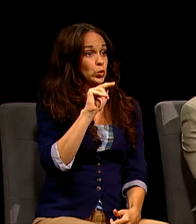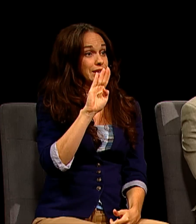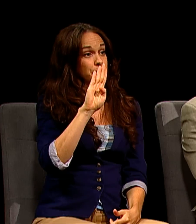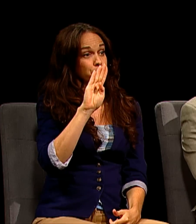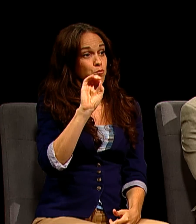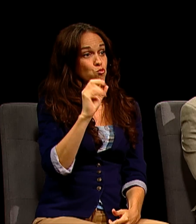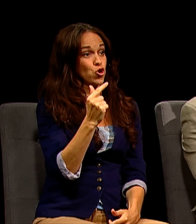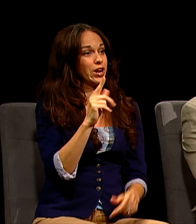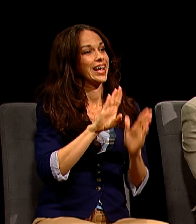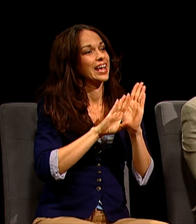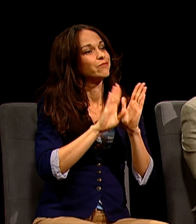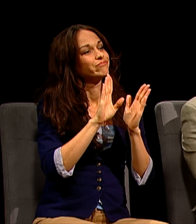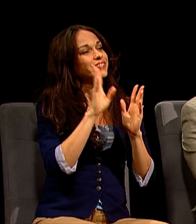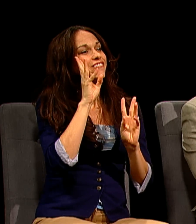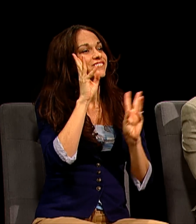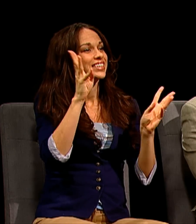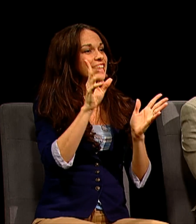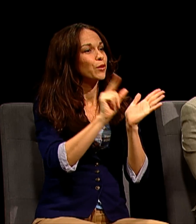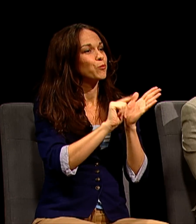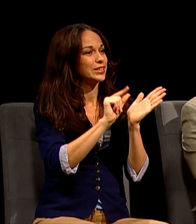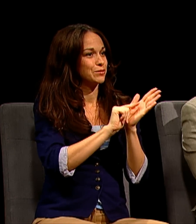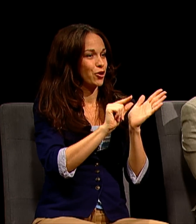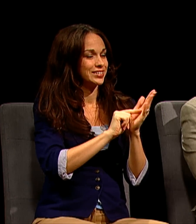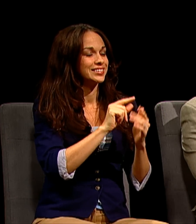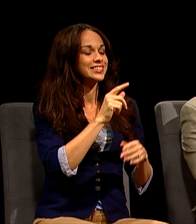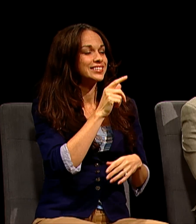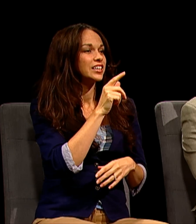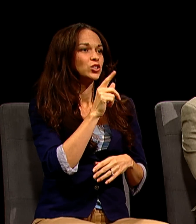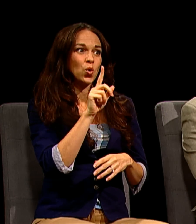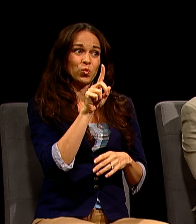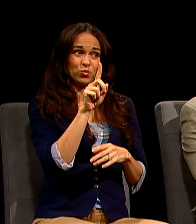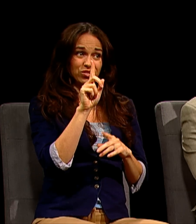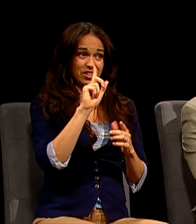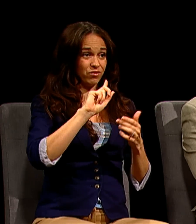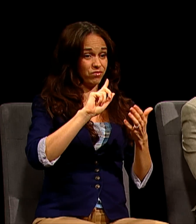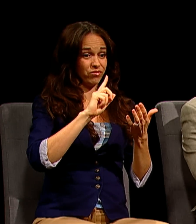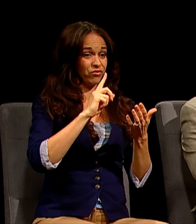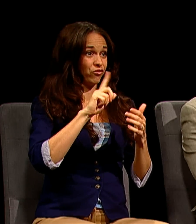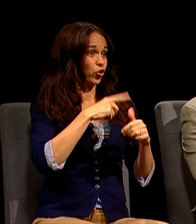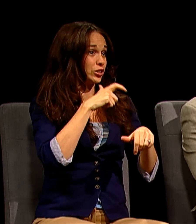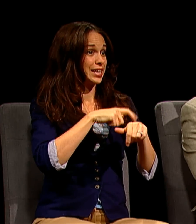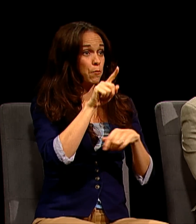This is once in every hundreds of years change in how we disseminate information.